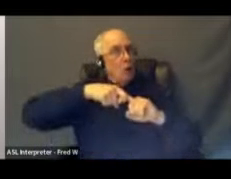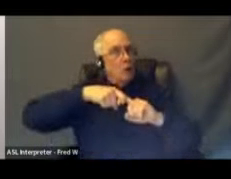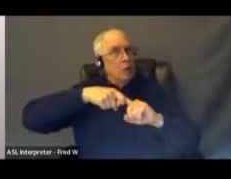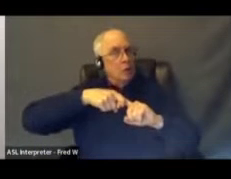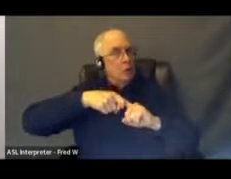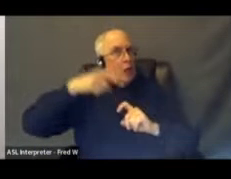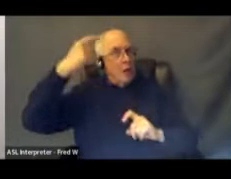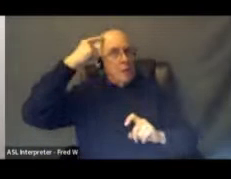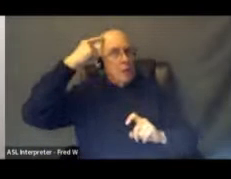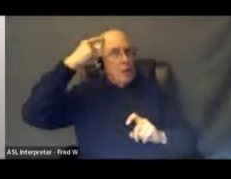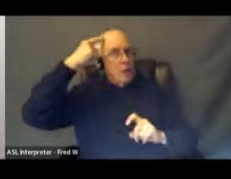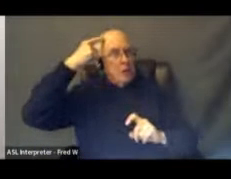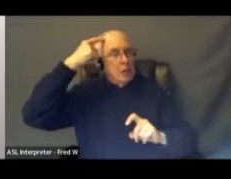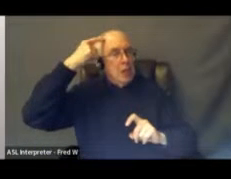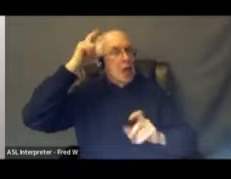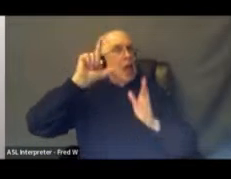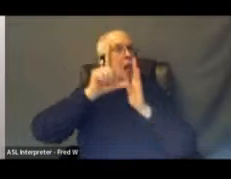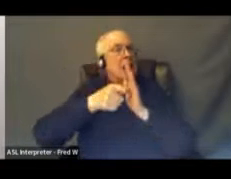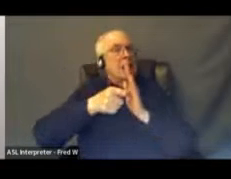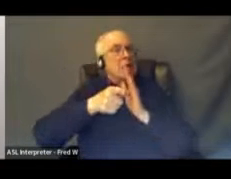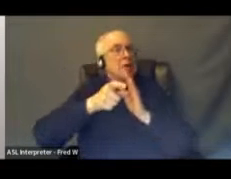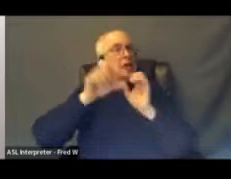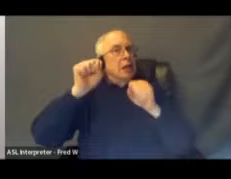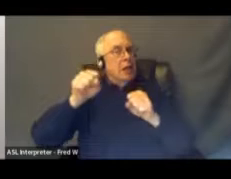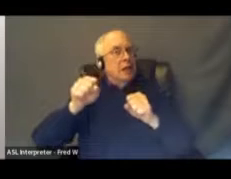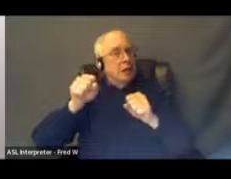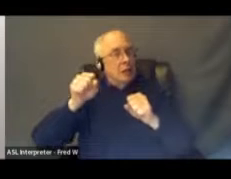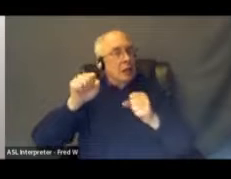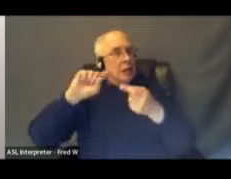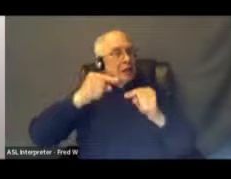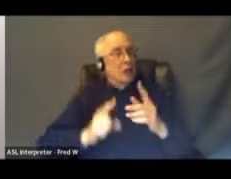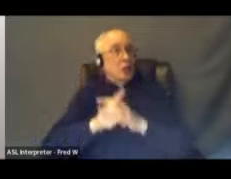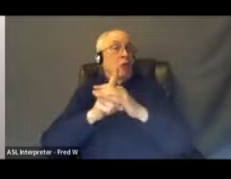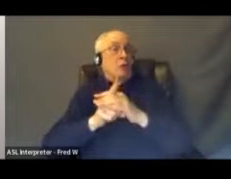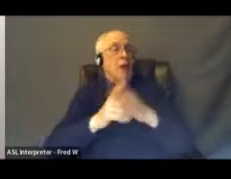the symptoms can show up later in life, we might experience an injury at age 10. But then we